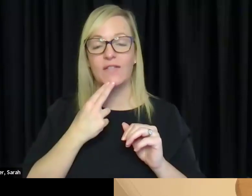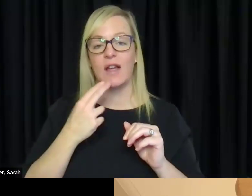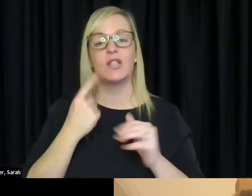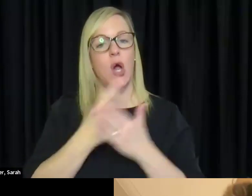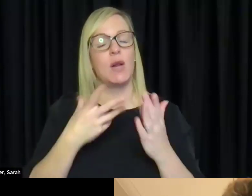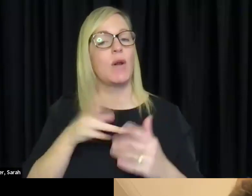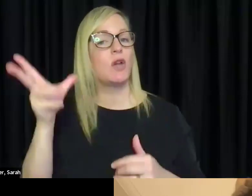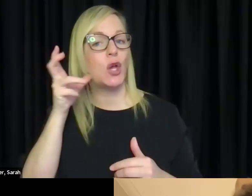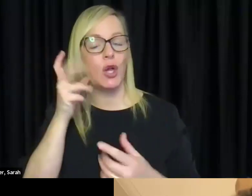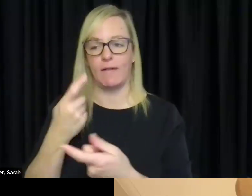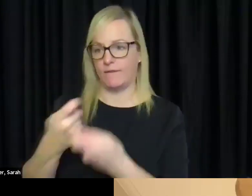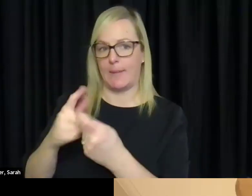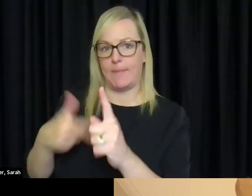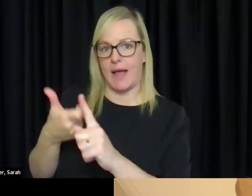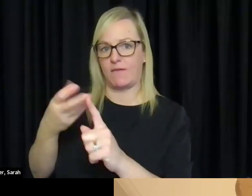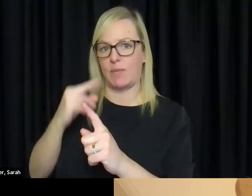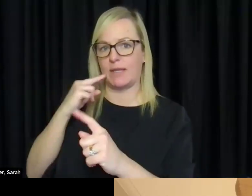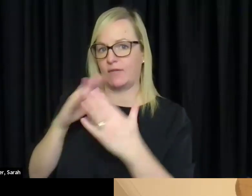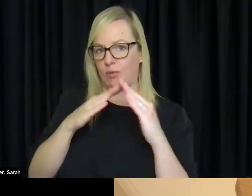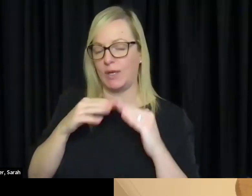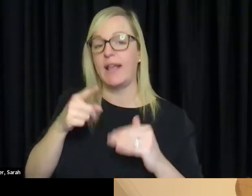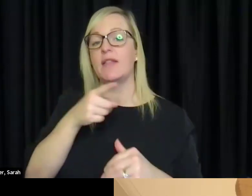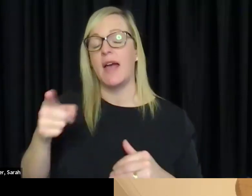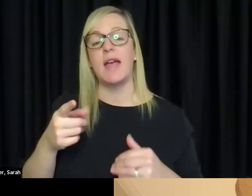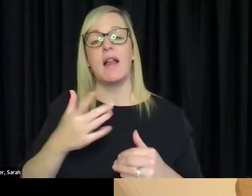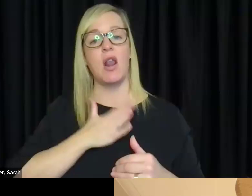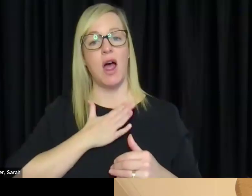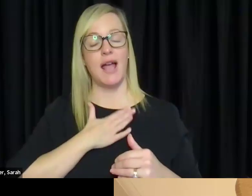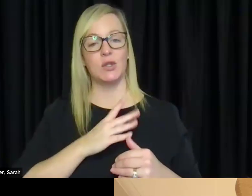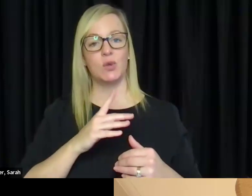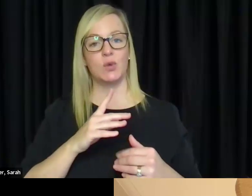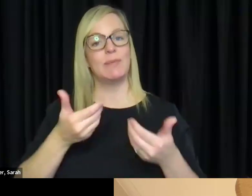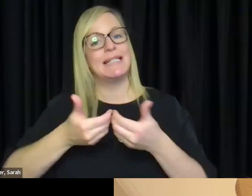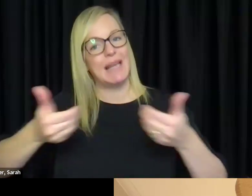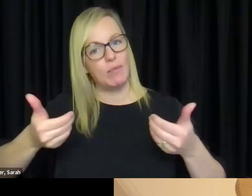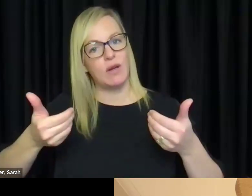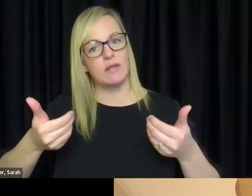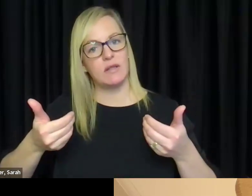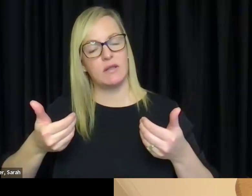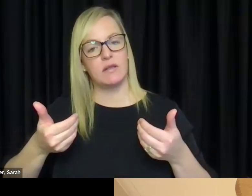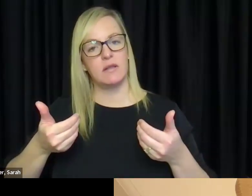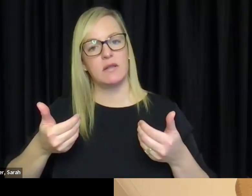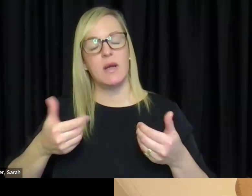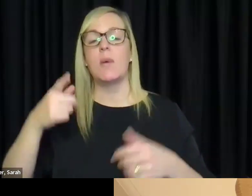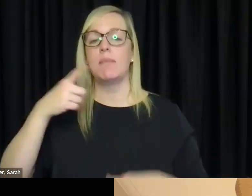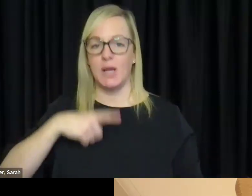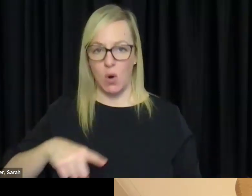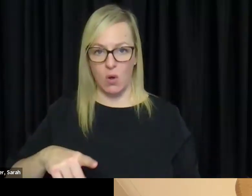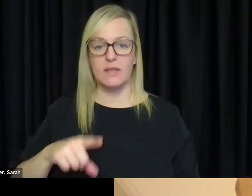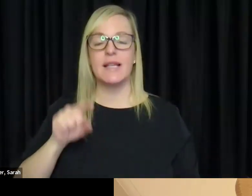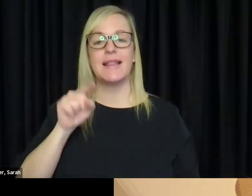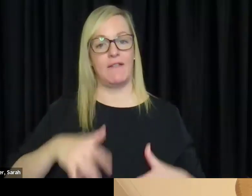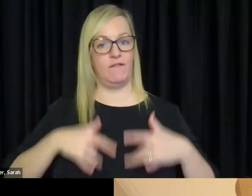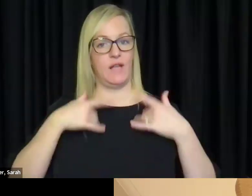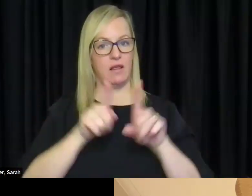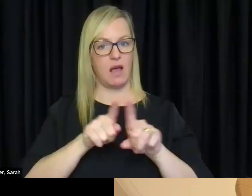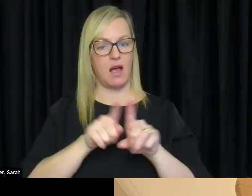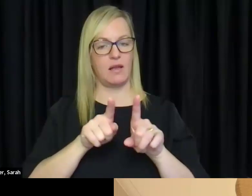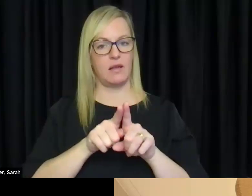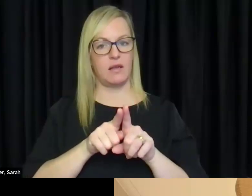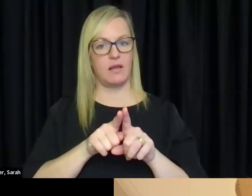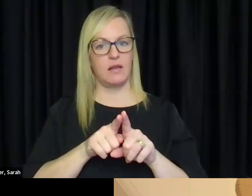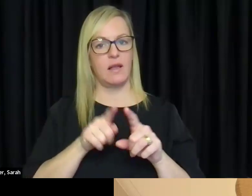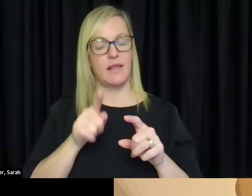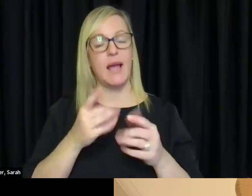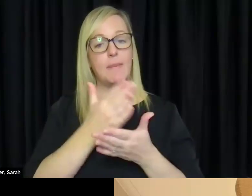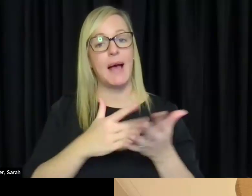from the deaf community that they prefer to be separate because they feel like they are a part of